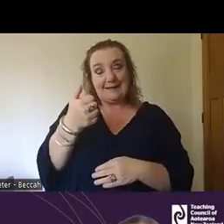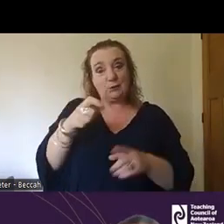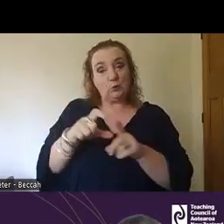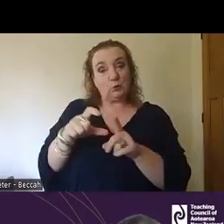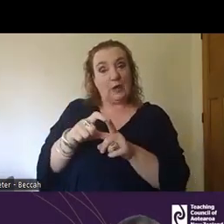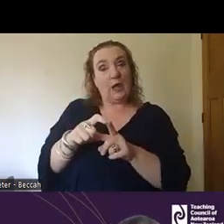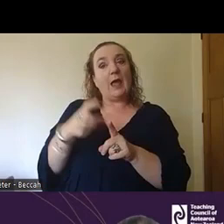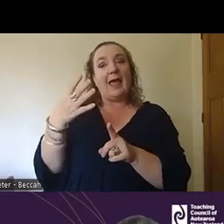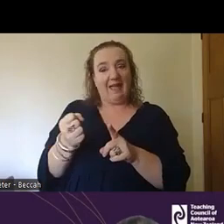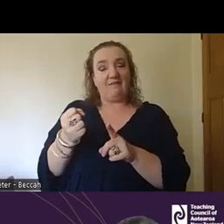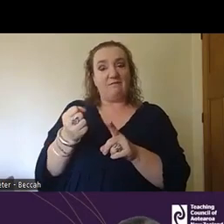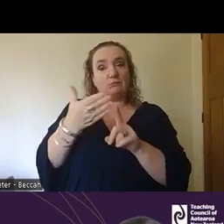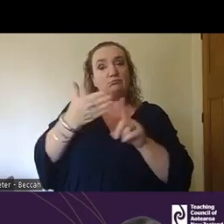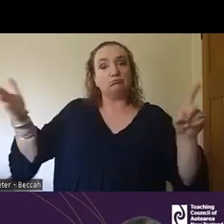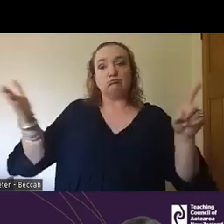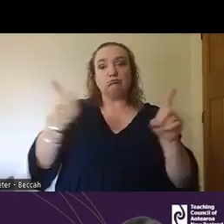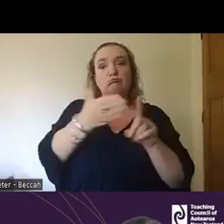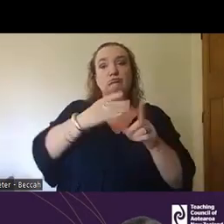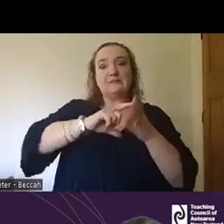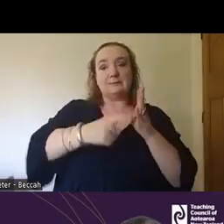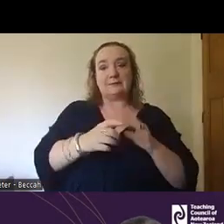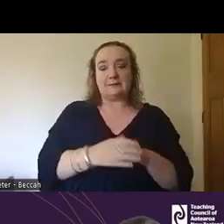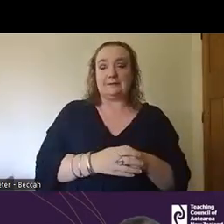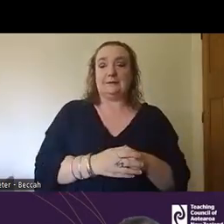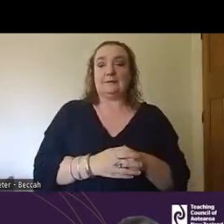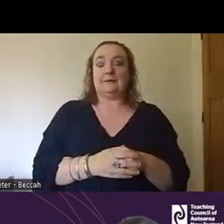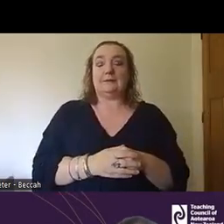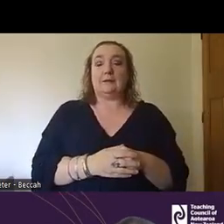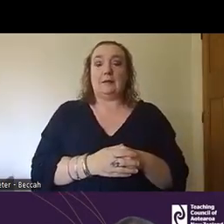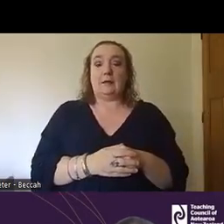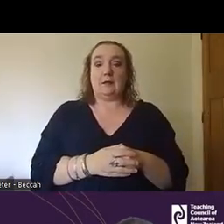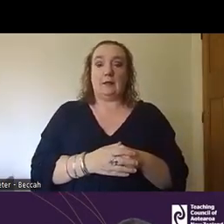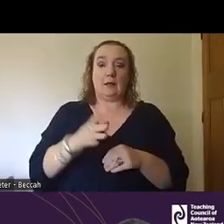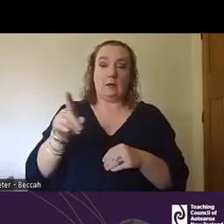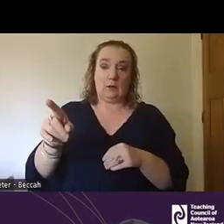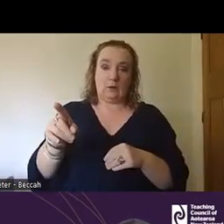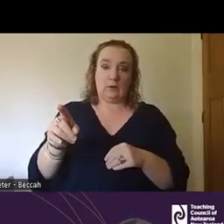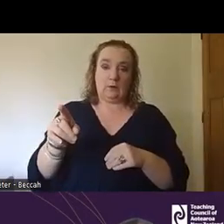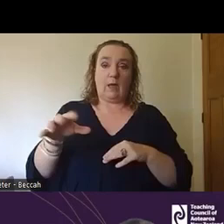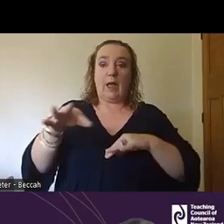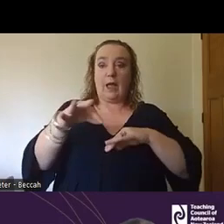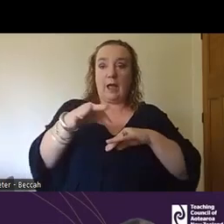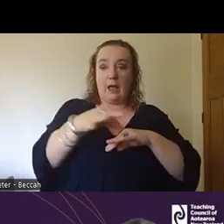and my best friend and her husband came to live with me for around 10 years, so I could support them